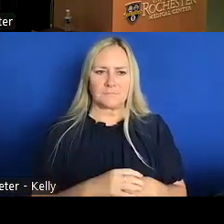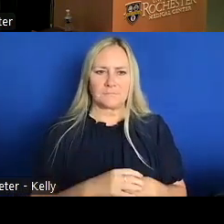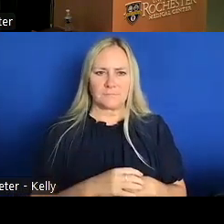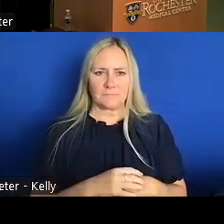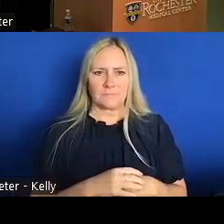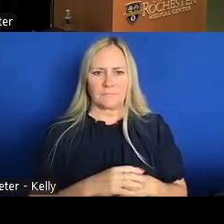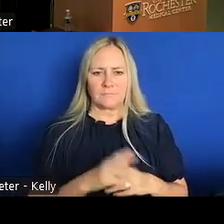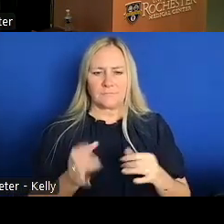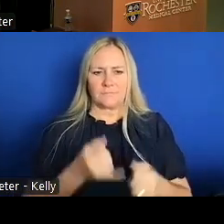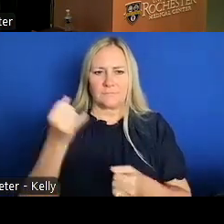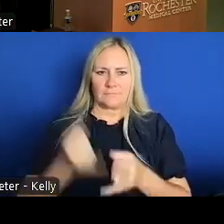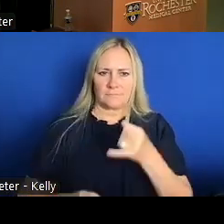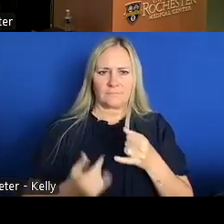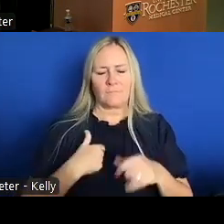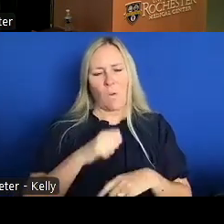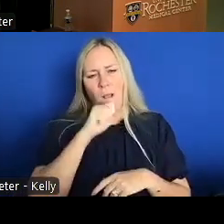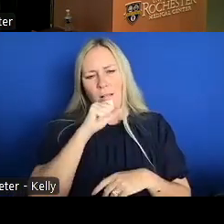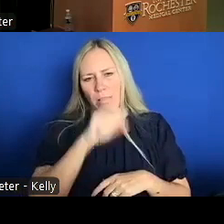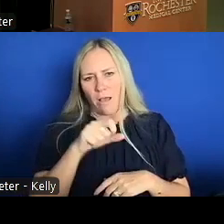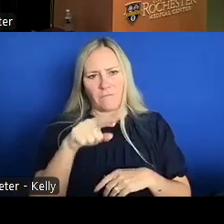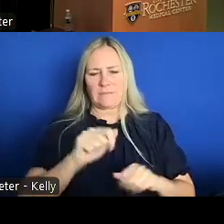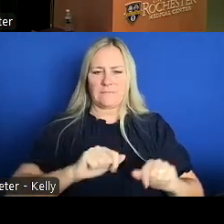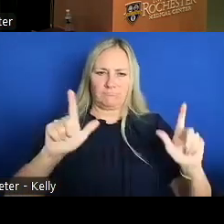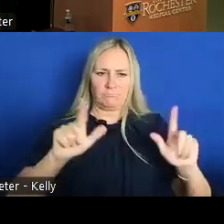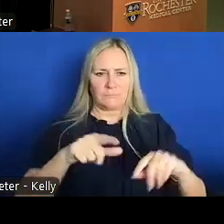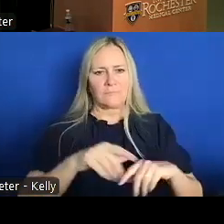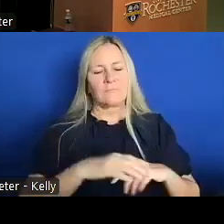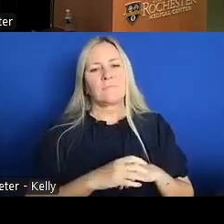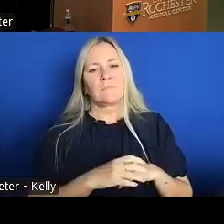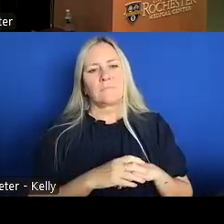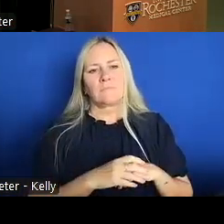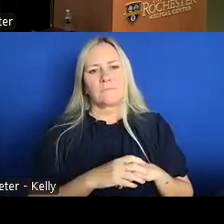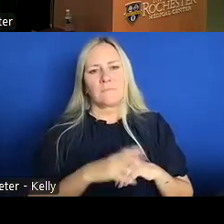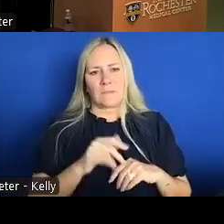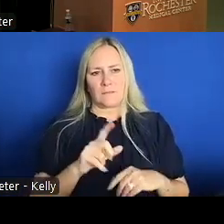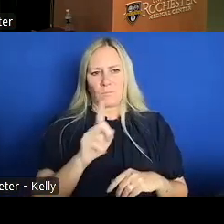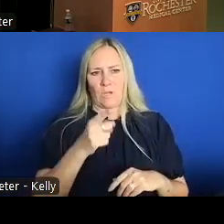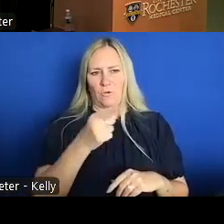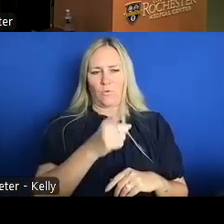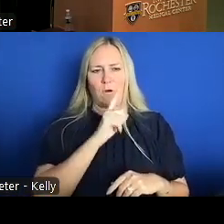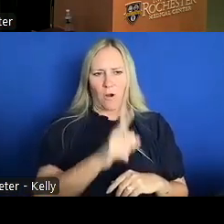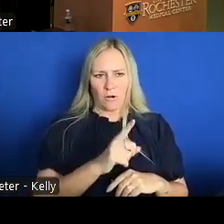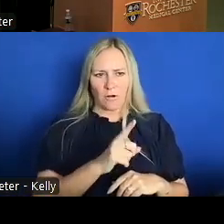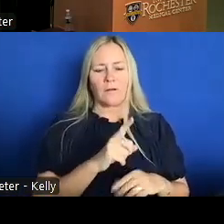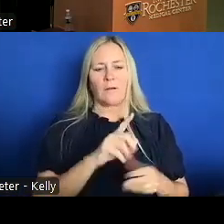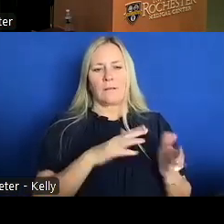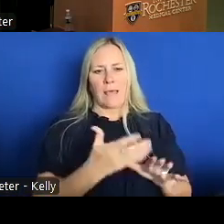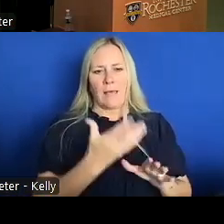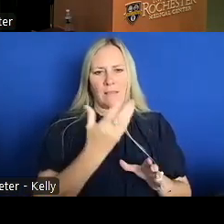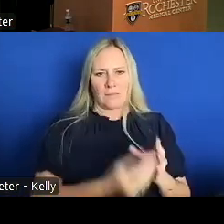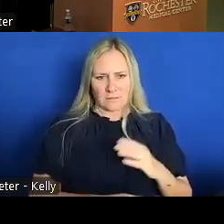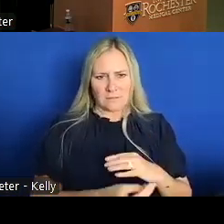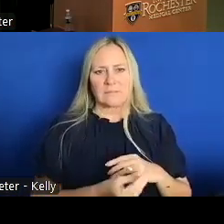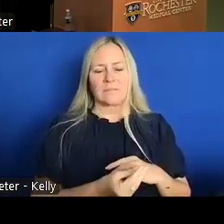finally I love this slide um that this is where you are at death and loss the the past and the